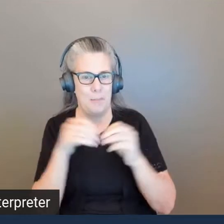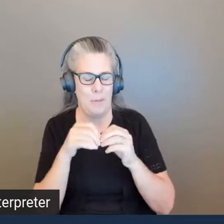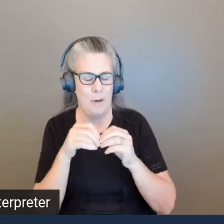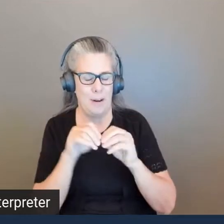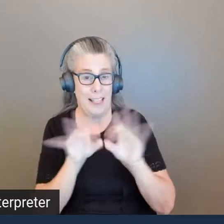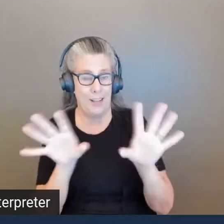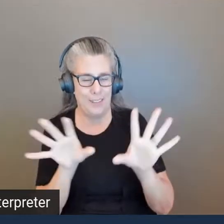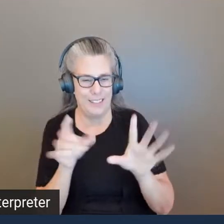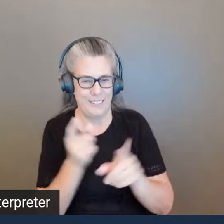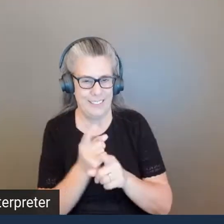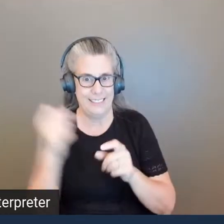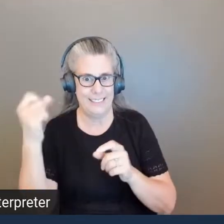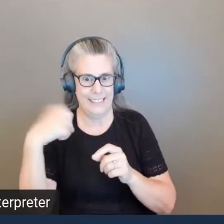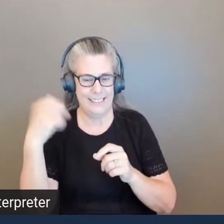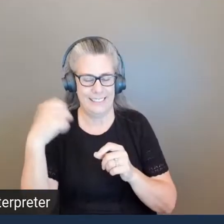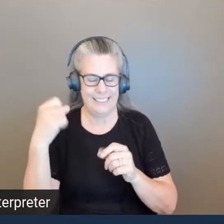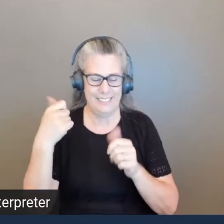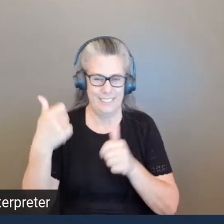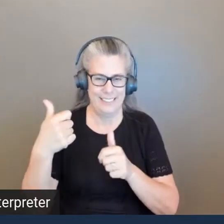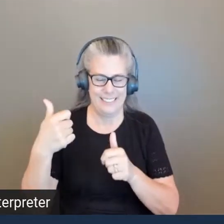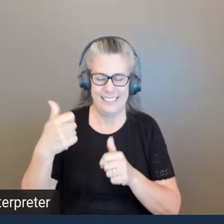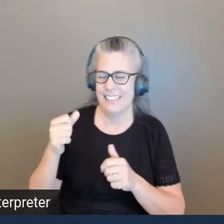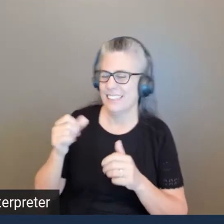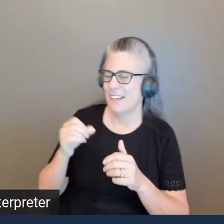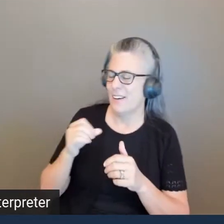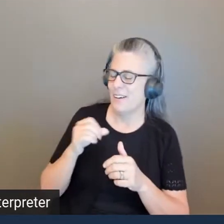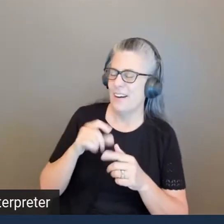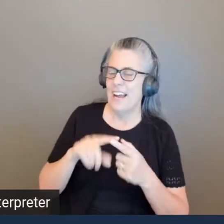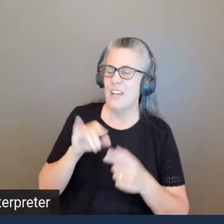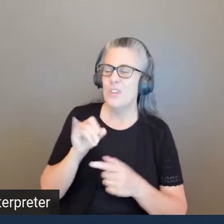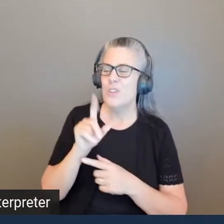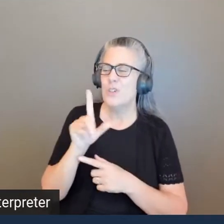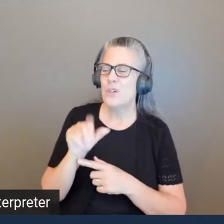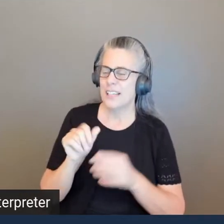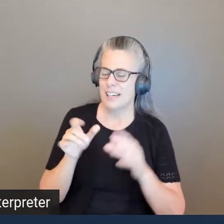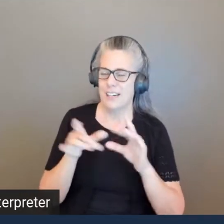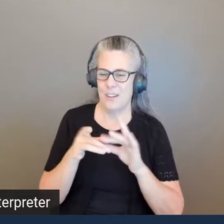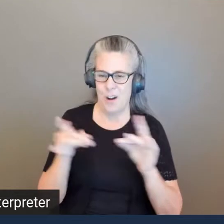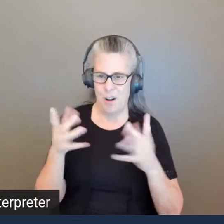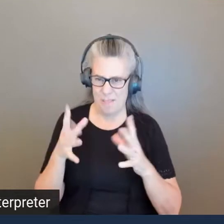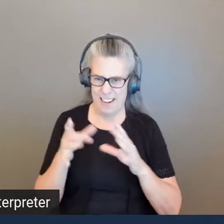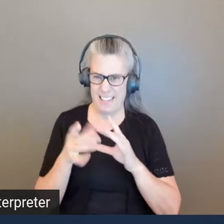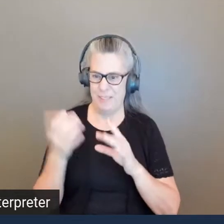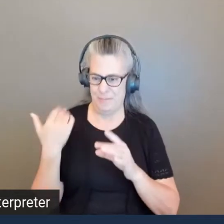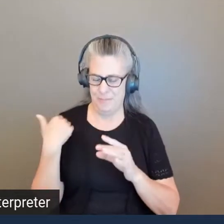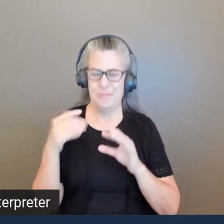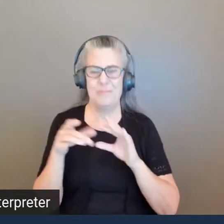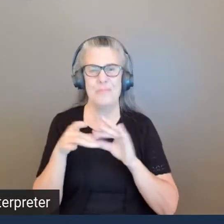So just to start off with, as Julia covered beautifully, like SageMaker helps you with the end-to-end